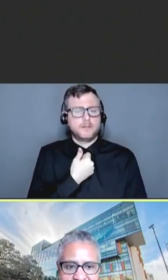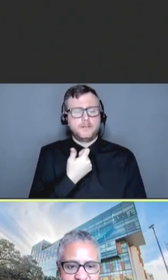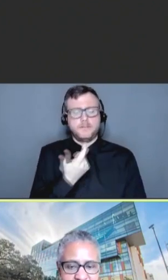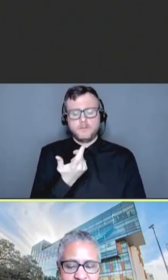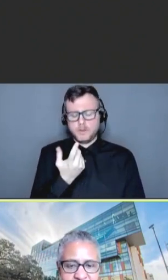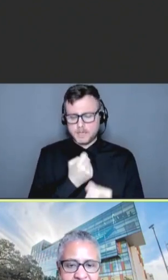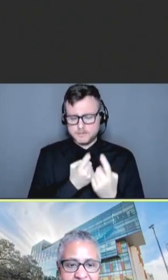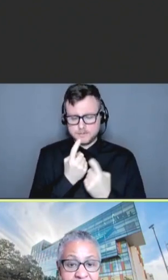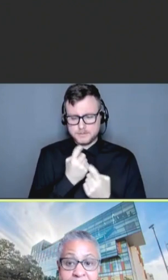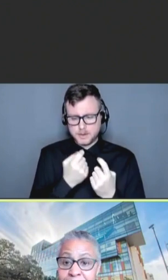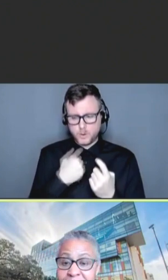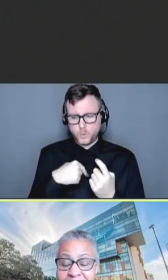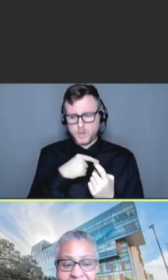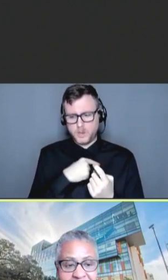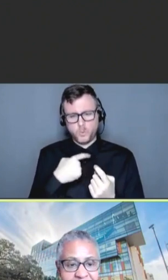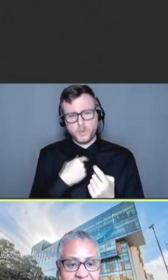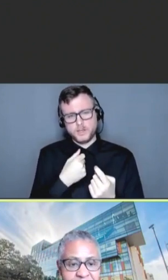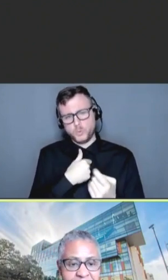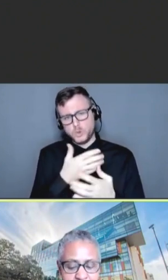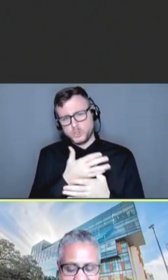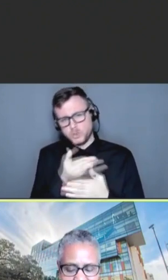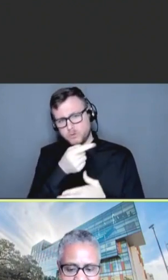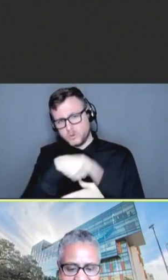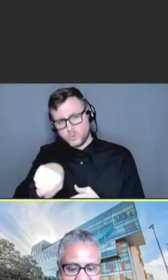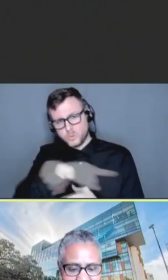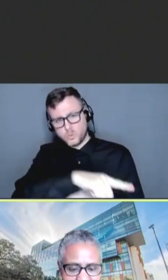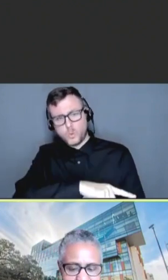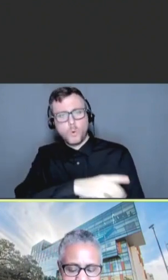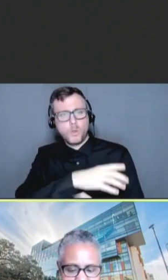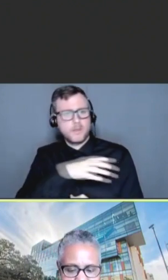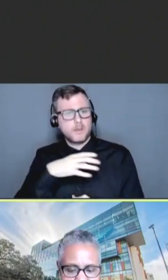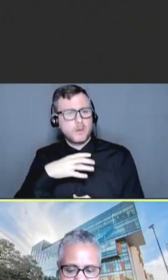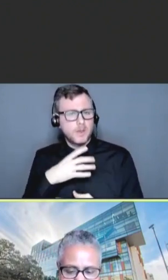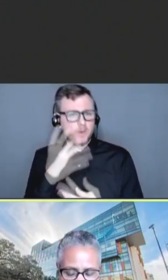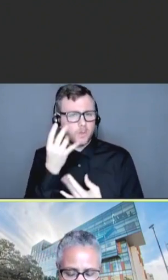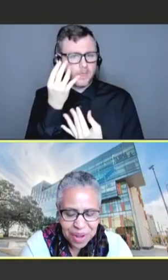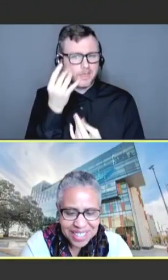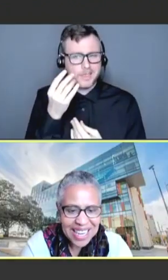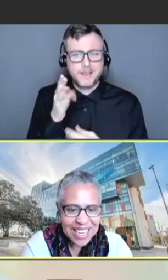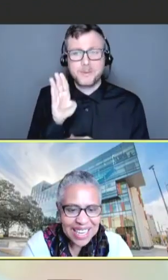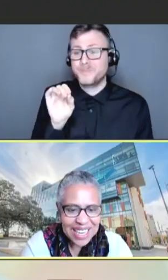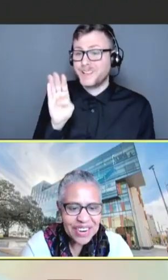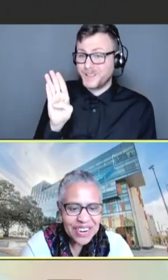to share with the committee to think about. So Bob, do you want to take it from here?